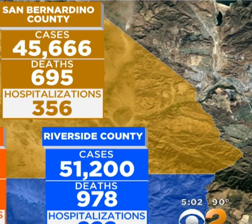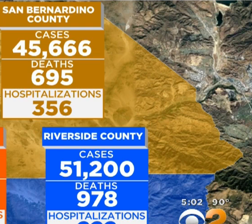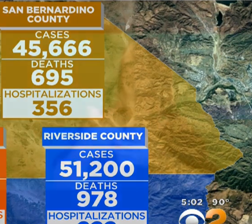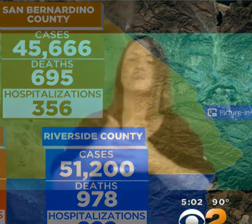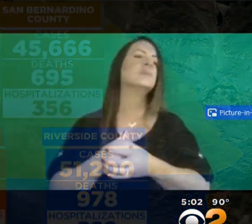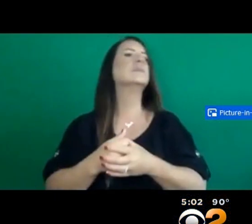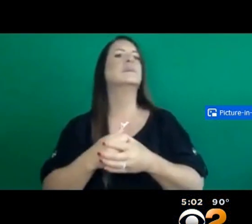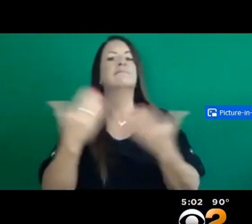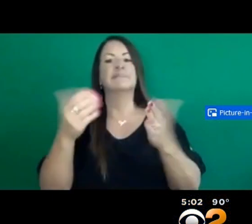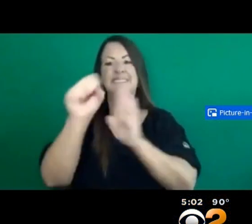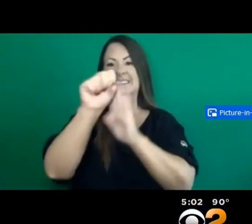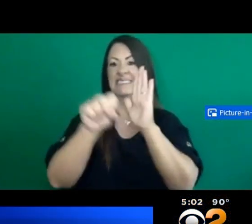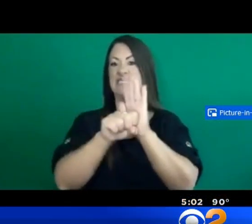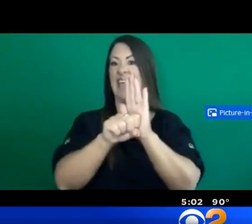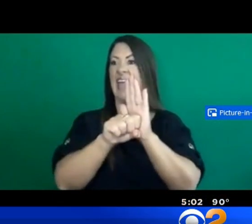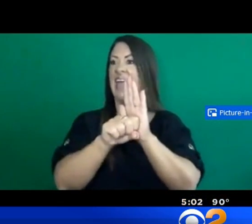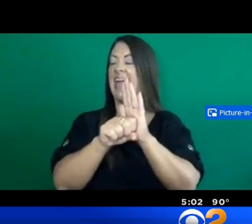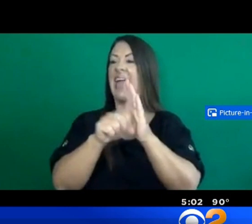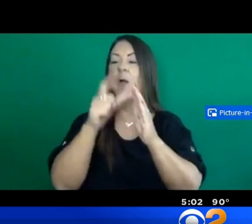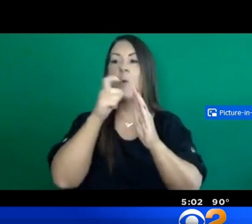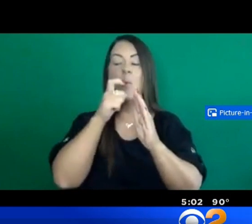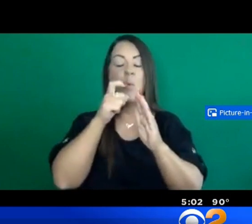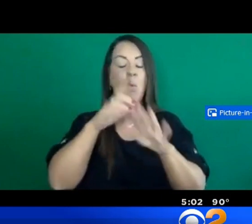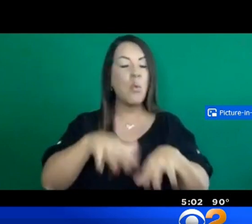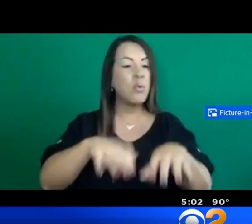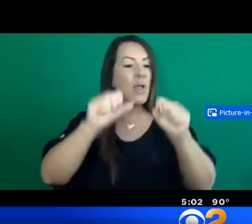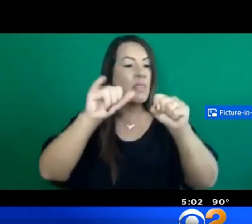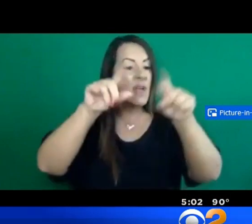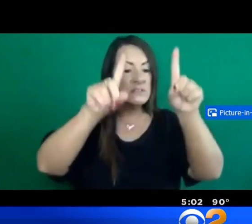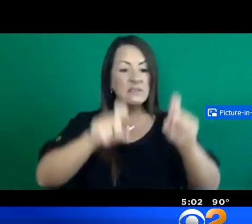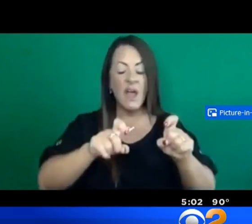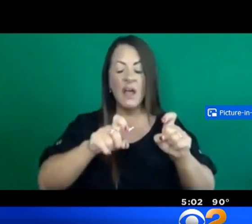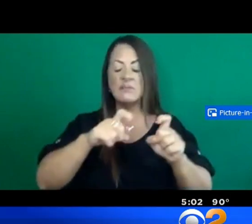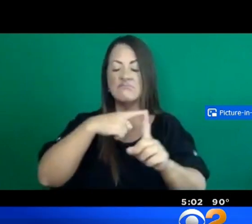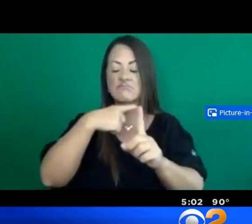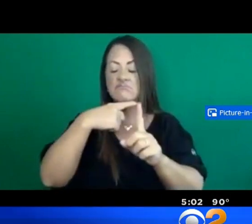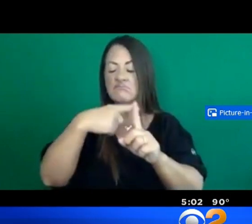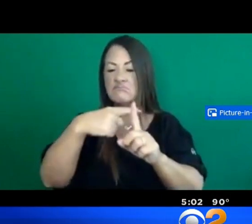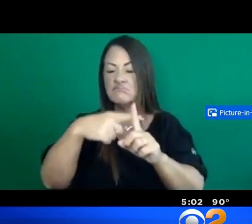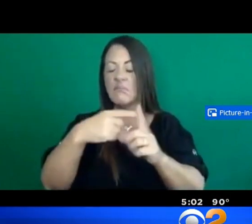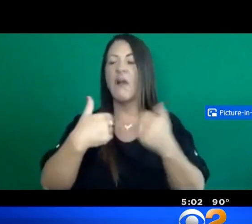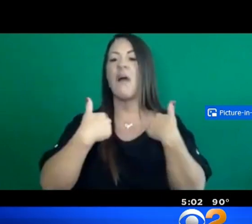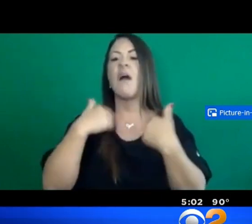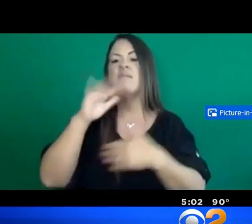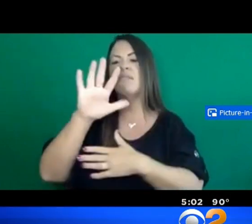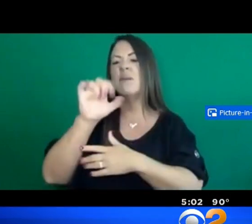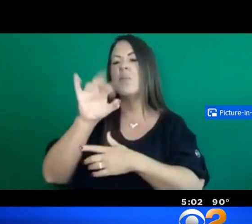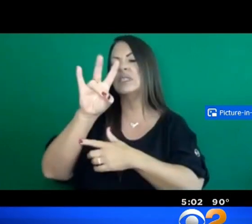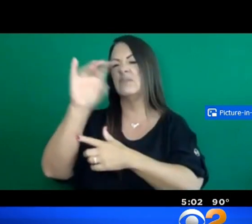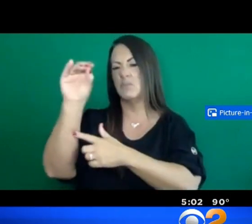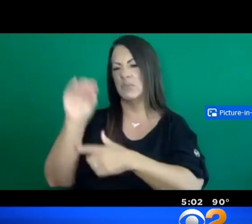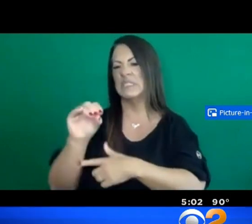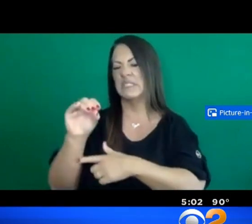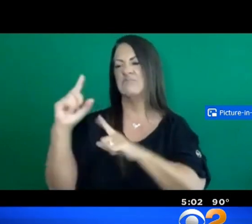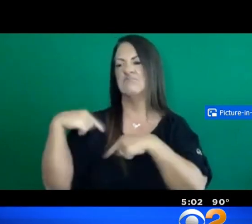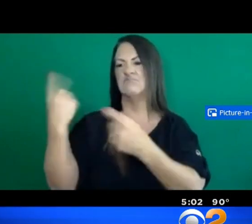CASES. STATE'S TOP HEALTH OFFICIAL SAID THAT THE POSITIVE SEEITY RATE IS FALLING.